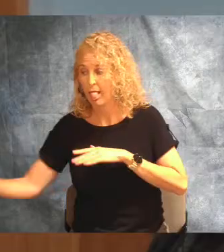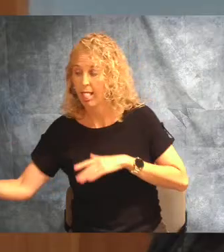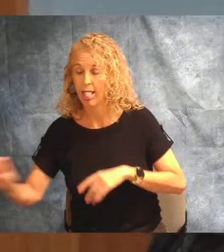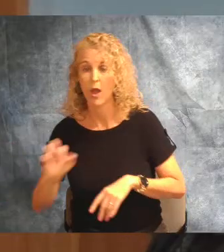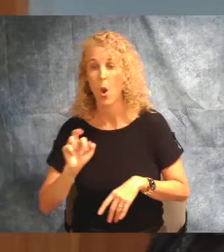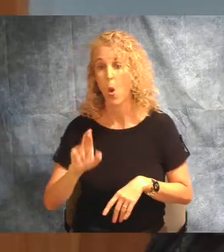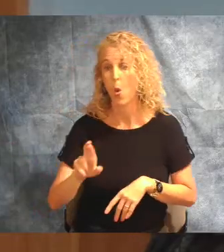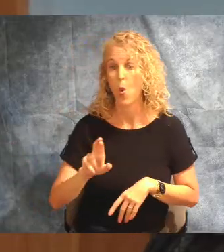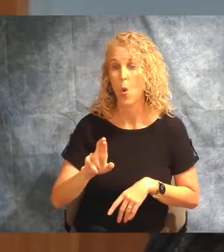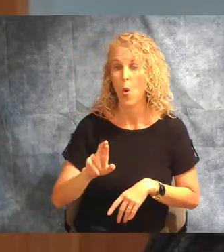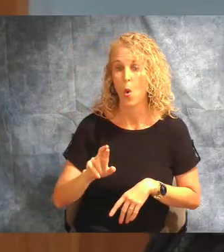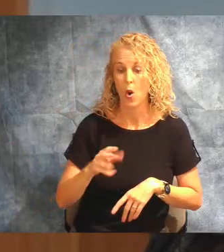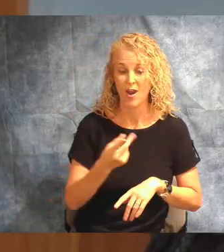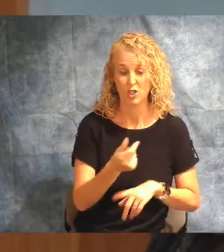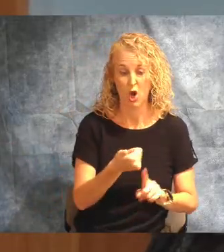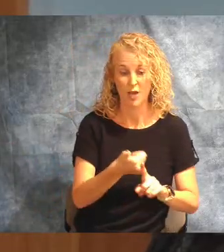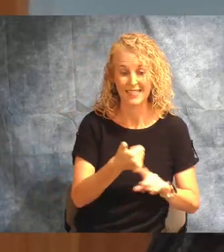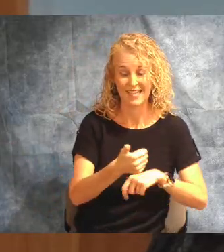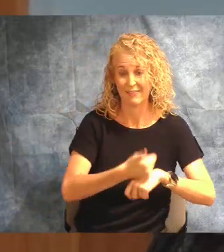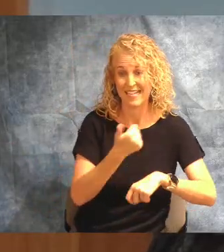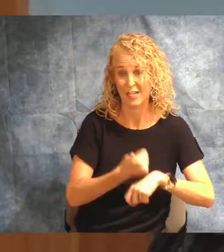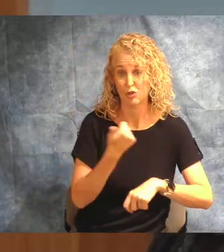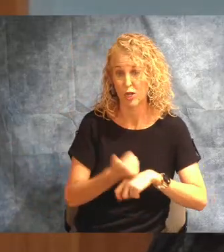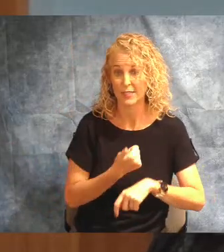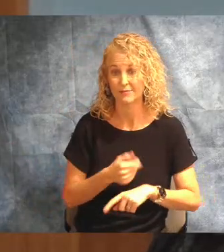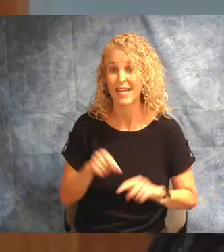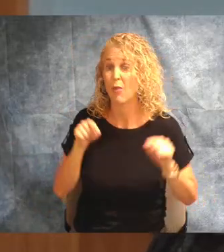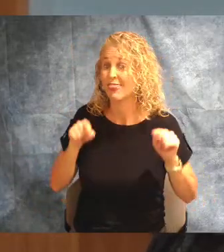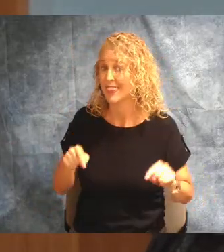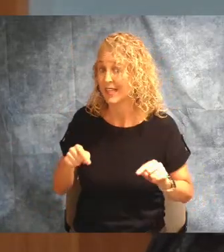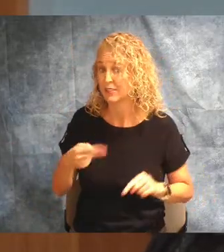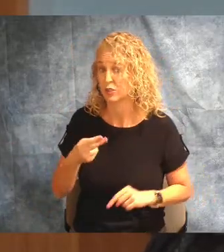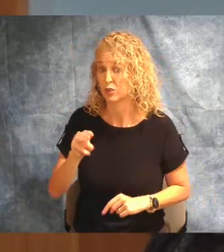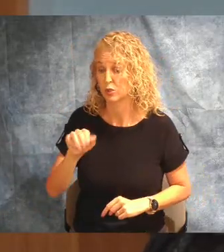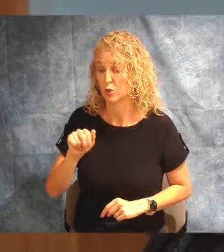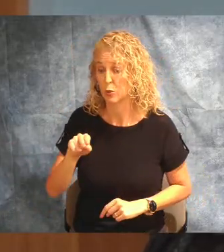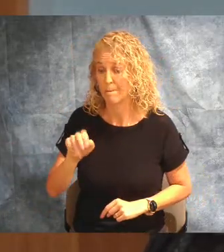side of that. They police people who might be doing bad things to dogs or mistreating dogs.